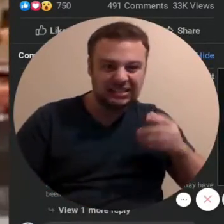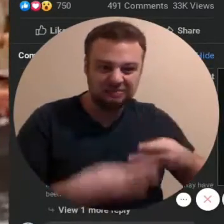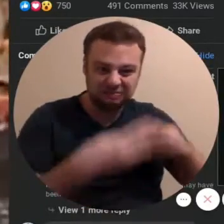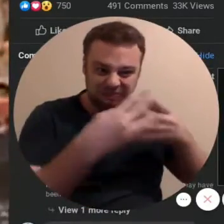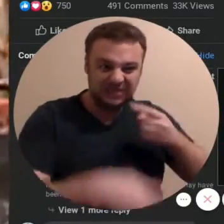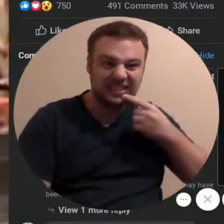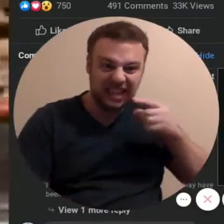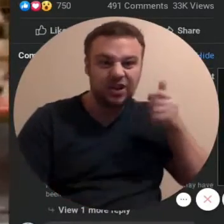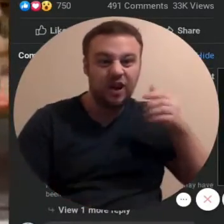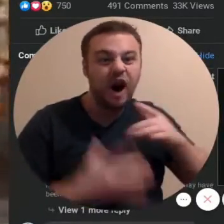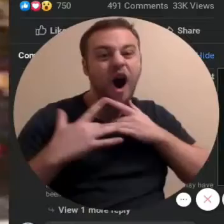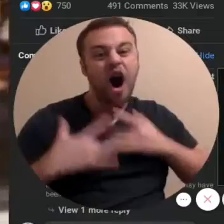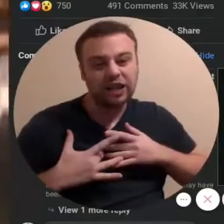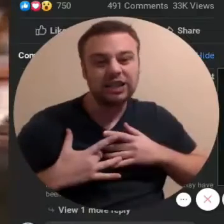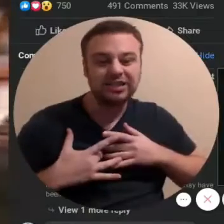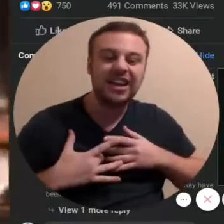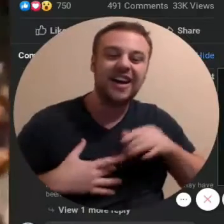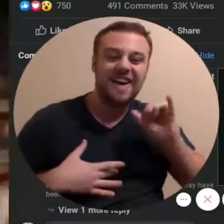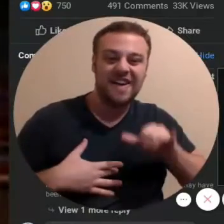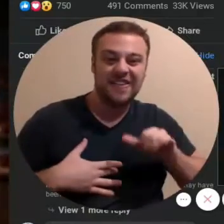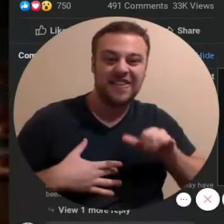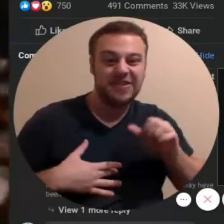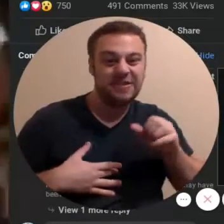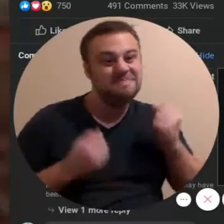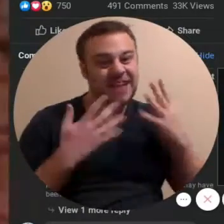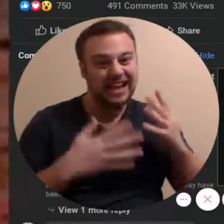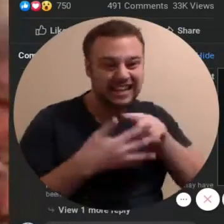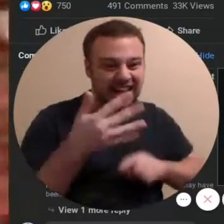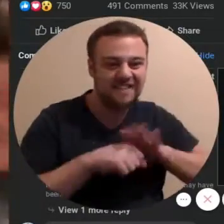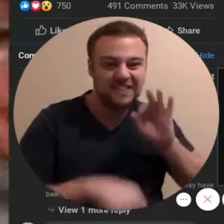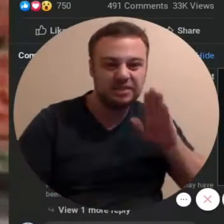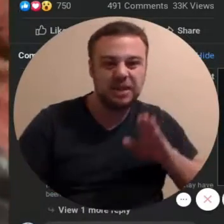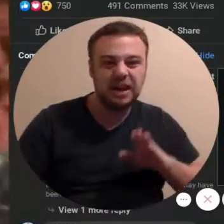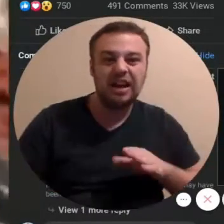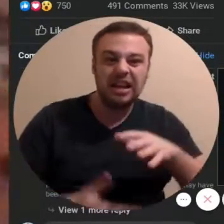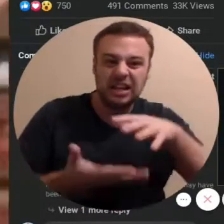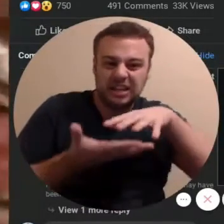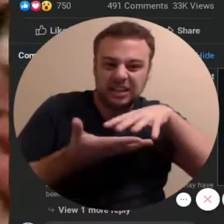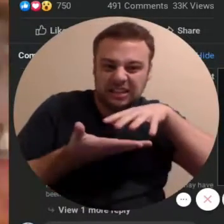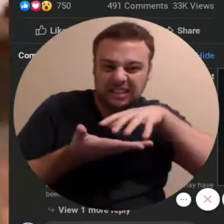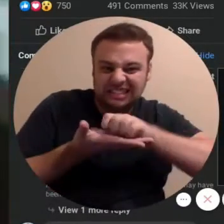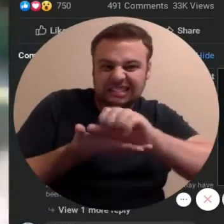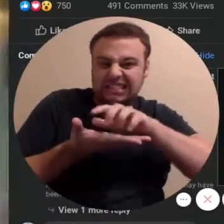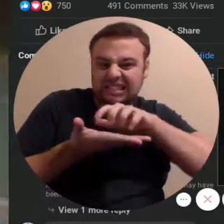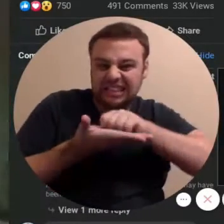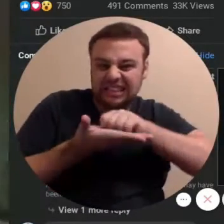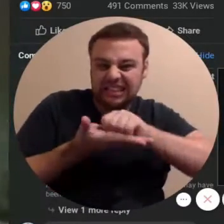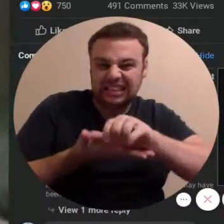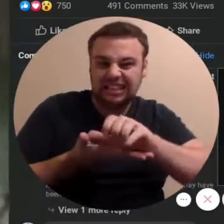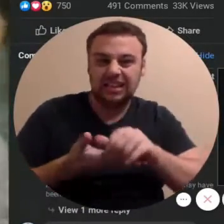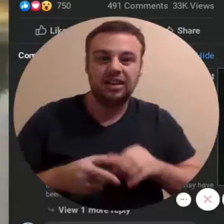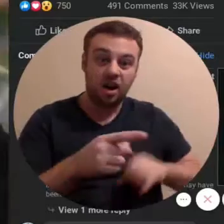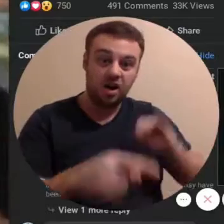just touch the fish head? Julie: Squish it! You gotta squish it!! Erica: Oh is that what we're doing? Julie: Yes!! Erica: Look at Janice getting in there!